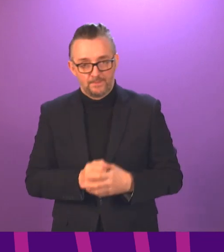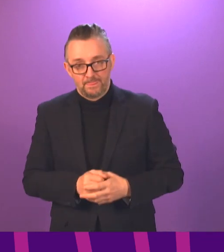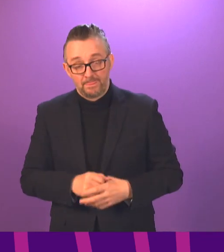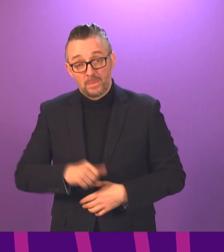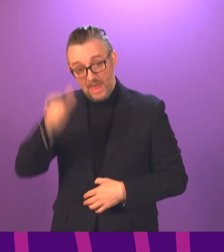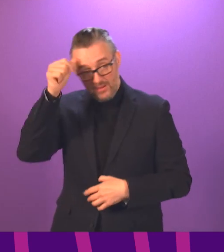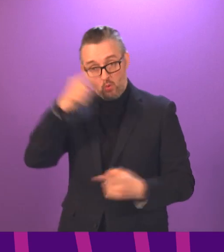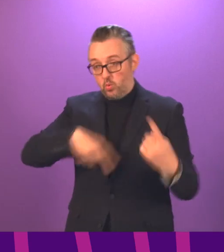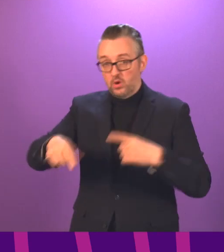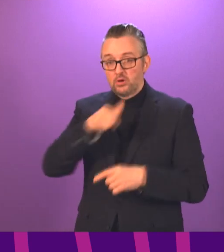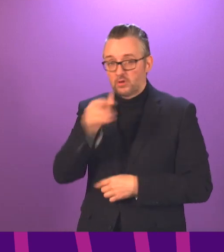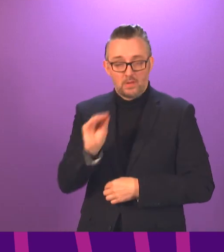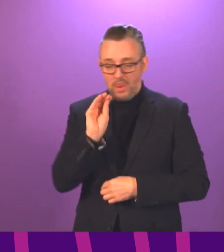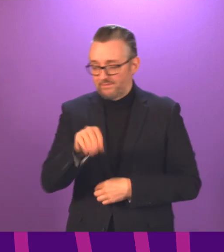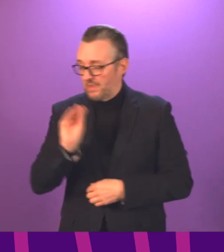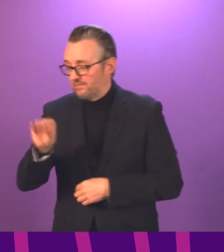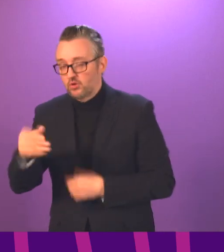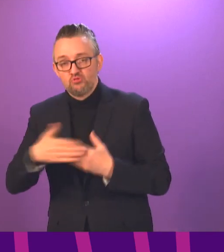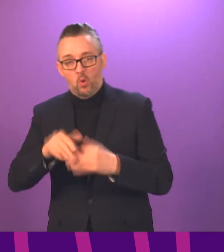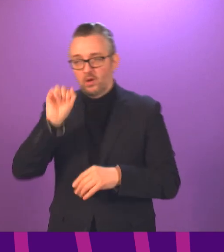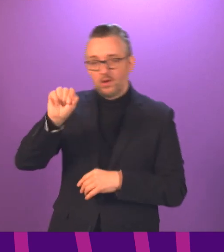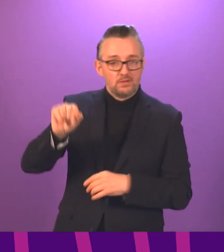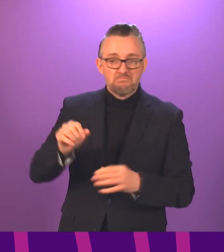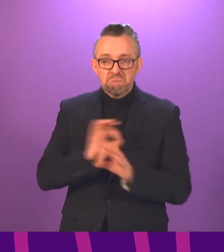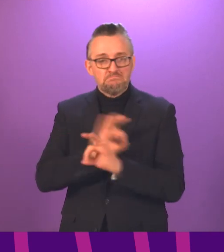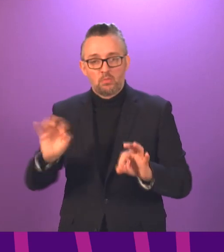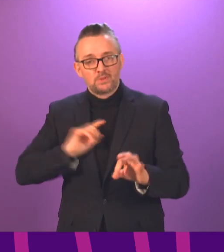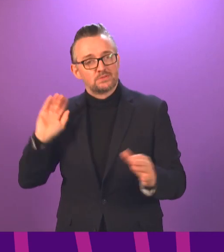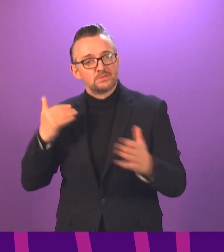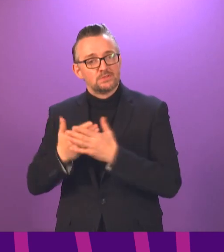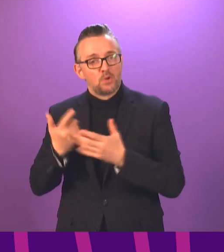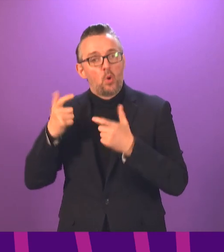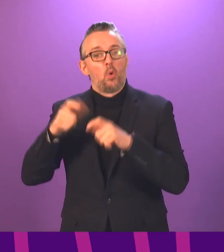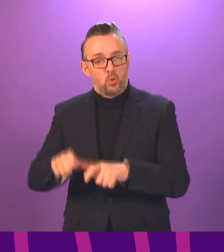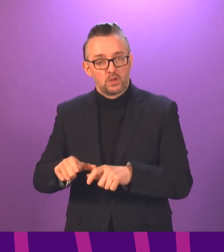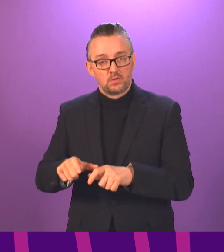not been leafleting or campaigning door to door during lockdown. Alternatives to face-to-face